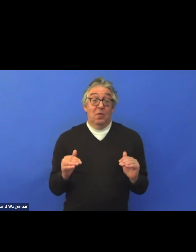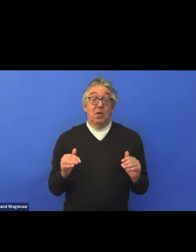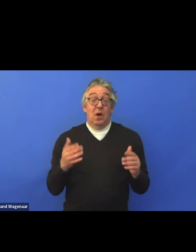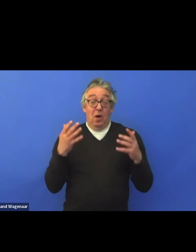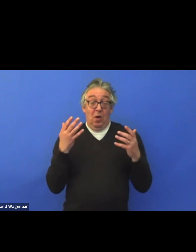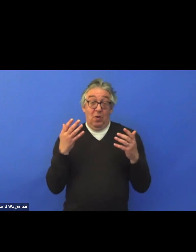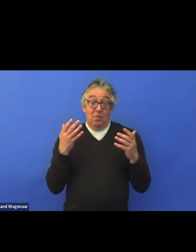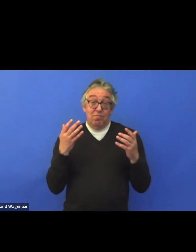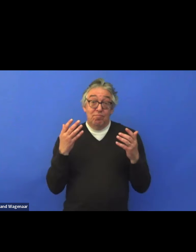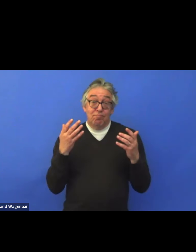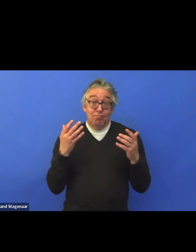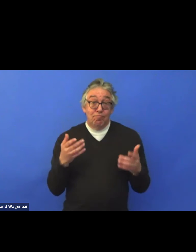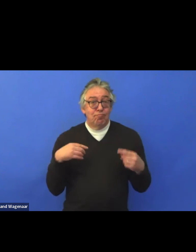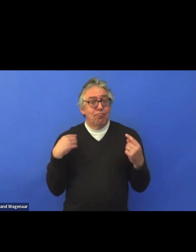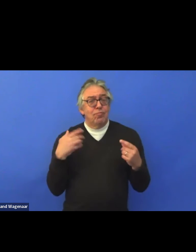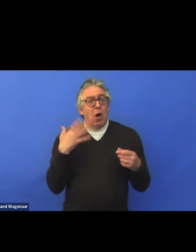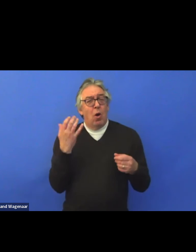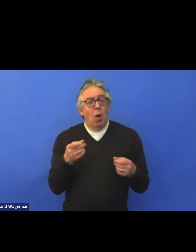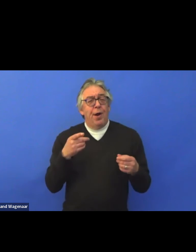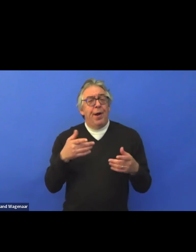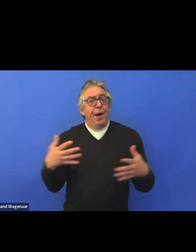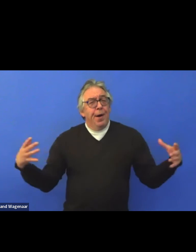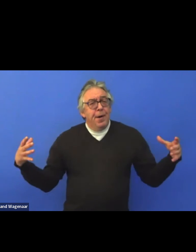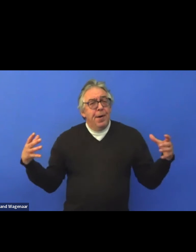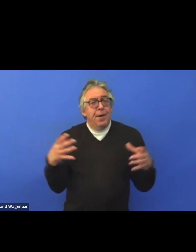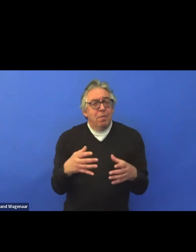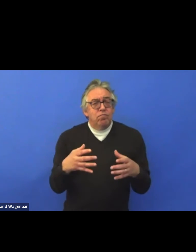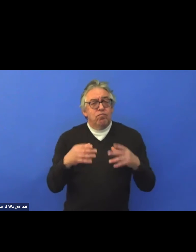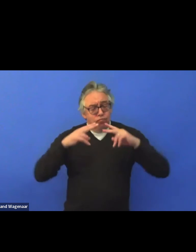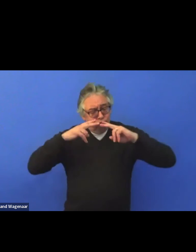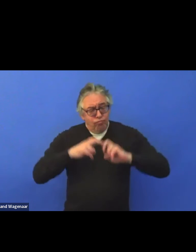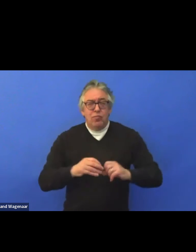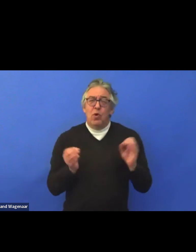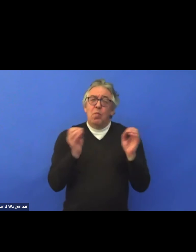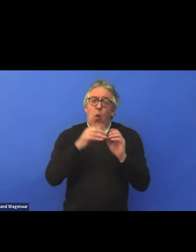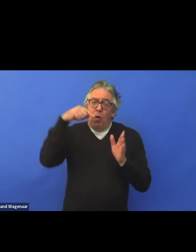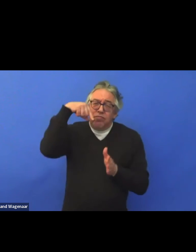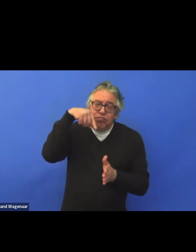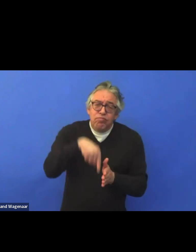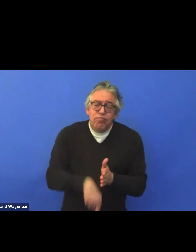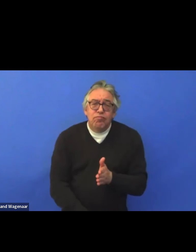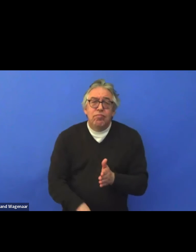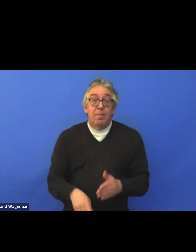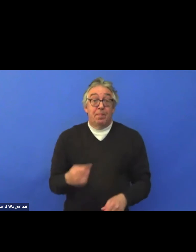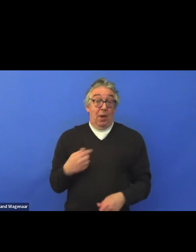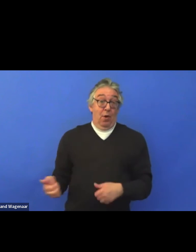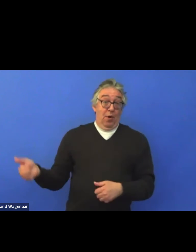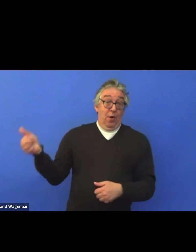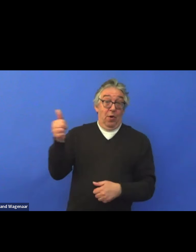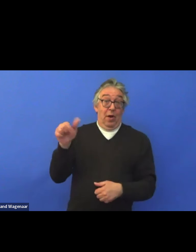in the last three years and this will be led by Claire Arnott. She's one of the evaluation manager with Leonard Chesire.